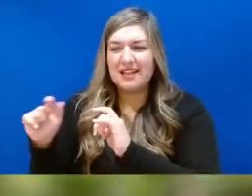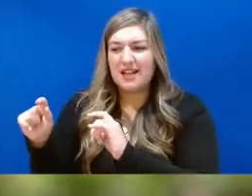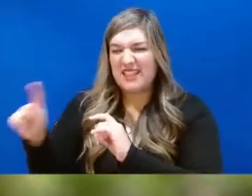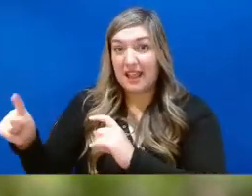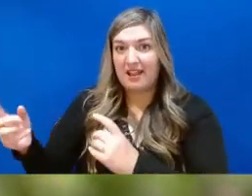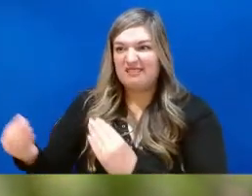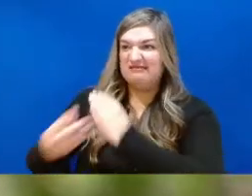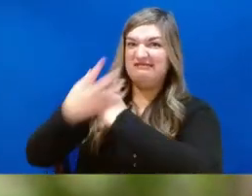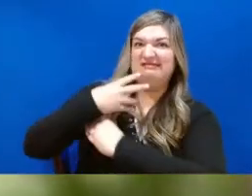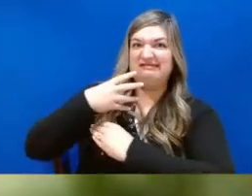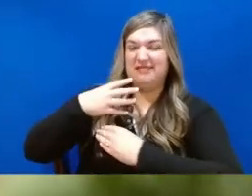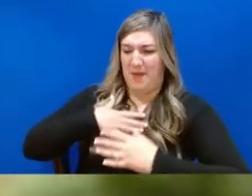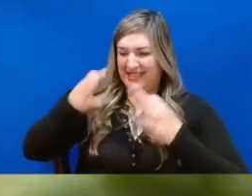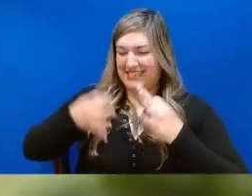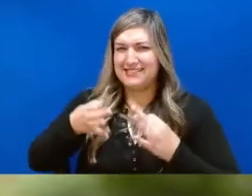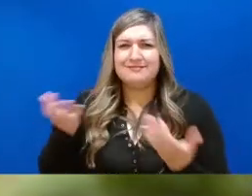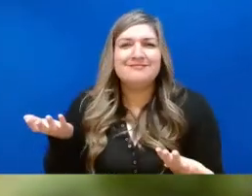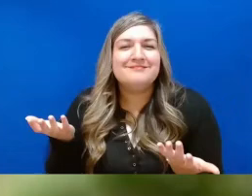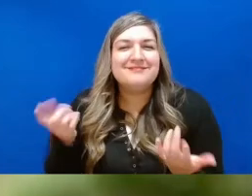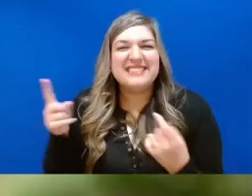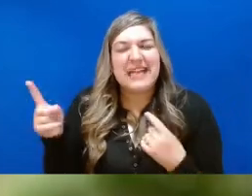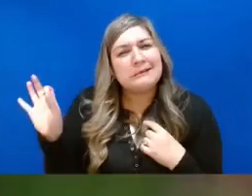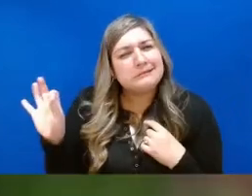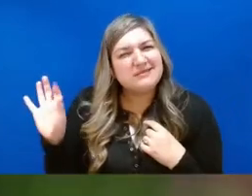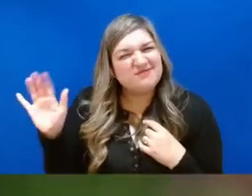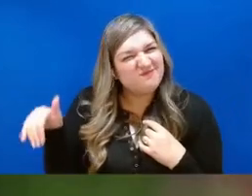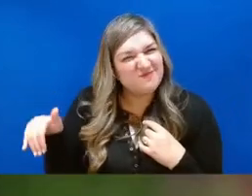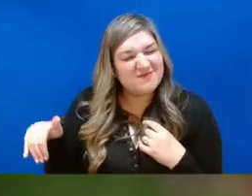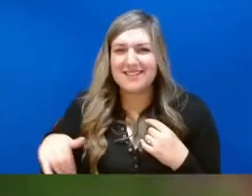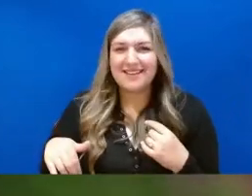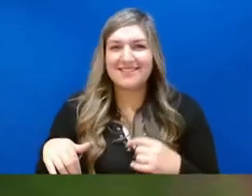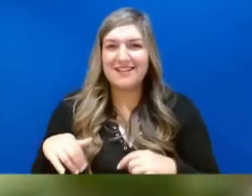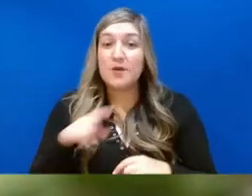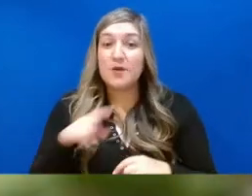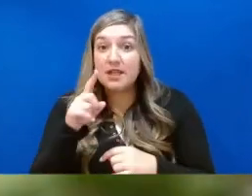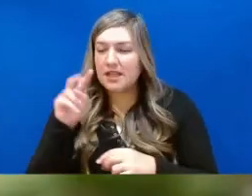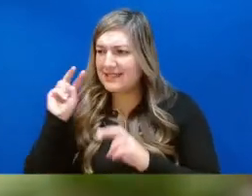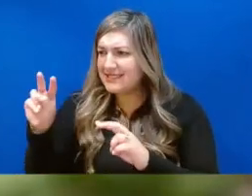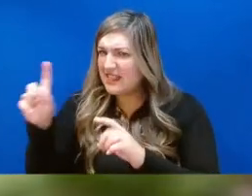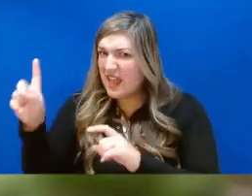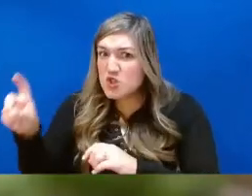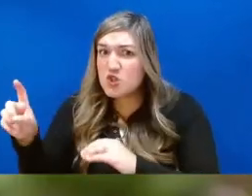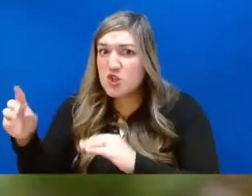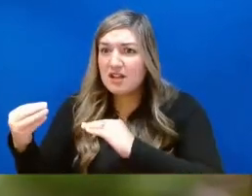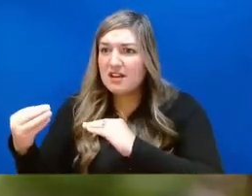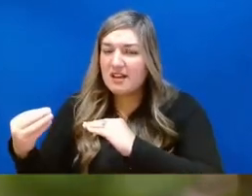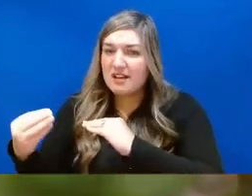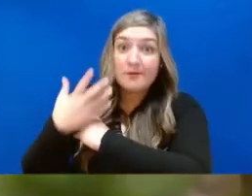I'm like, why do they have so much influence over your decision making in your life? Because the decision that you make is not going to impact